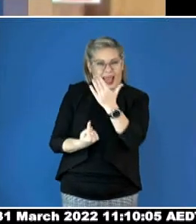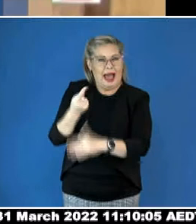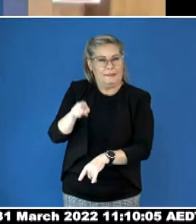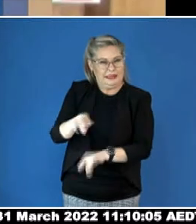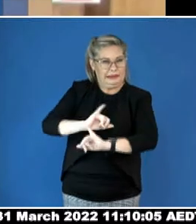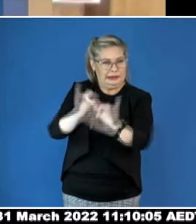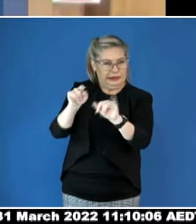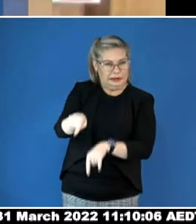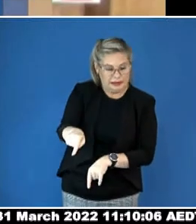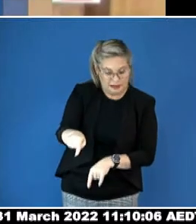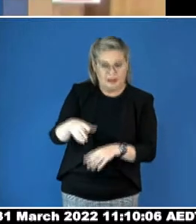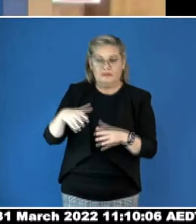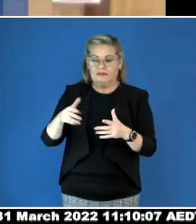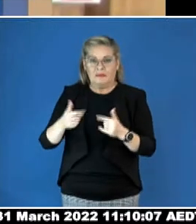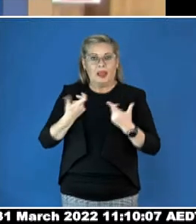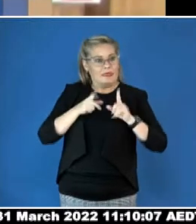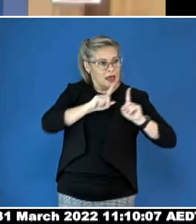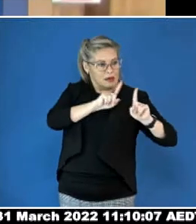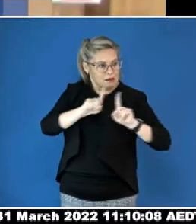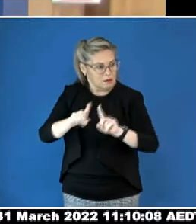My GP did lots of tests to make sure I was safe and healthy.